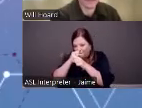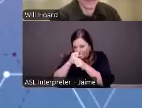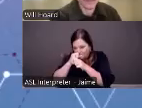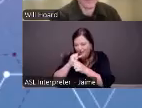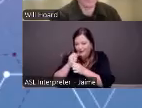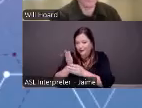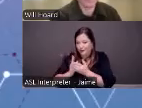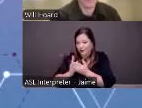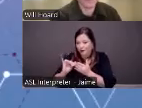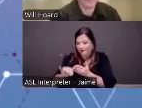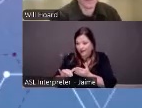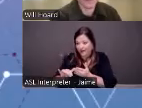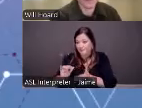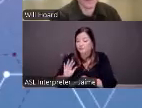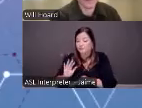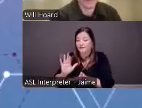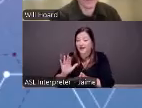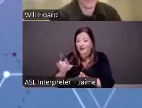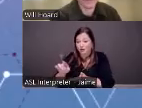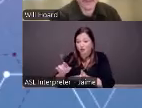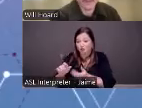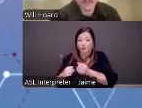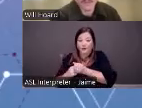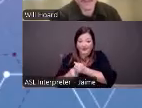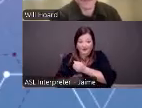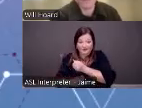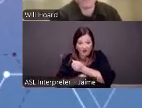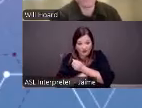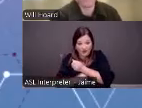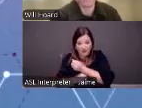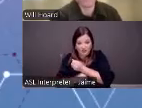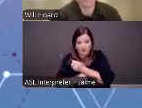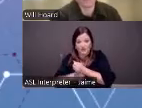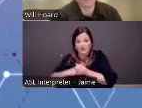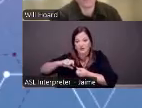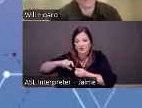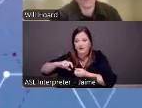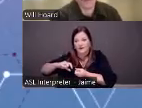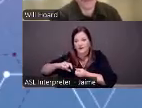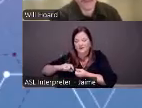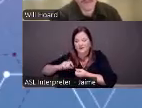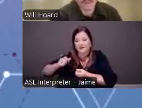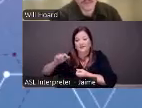provided you with a foundation that several steps down the road